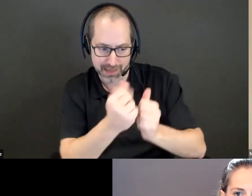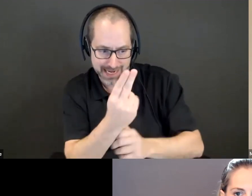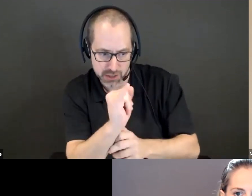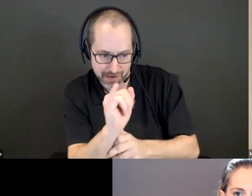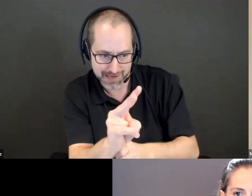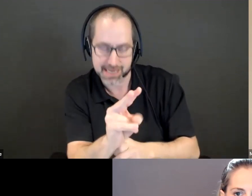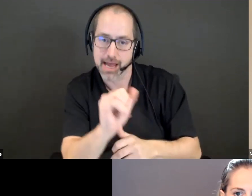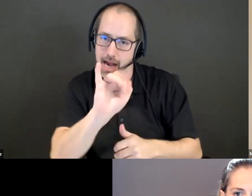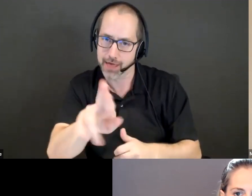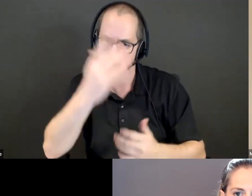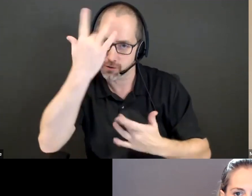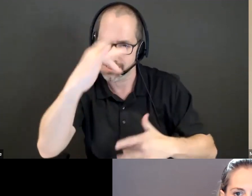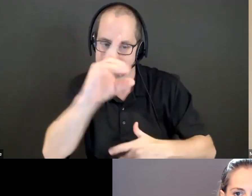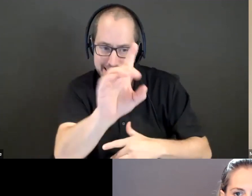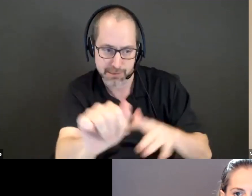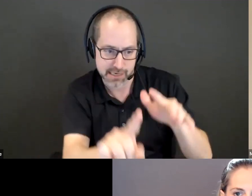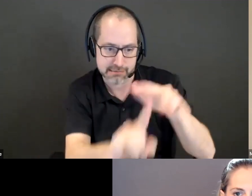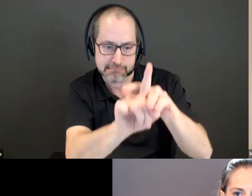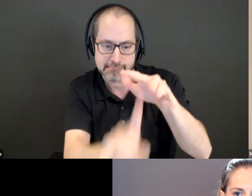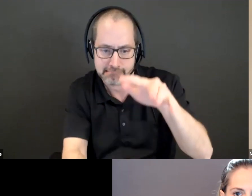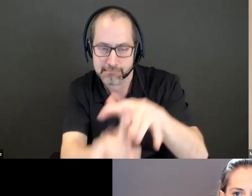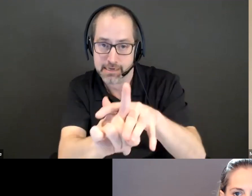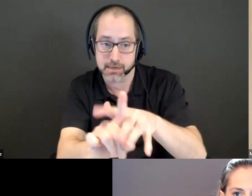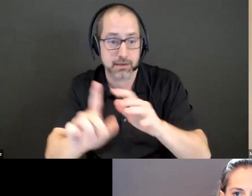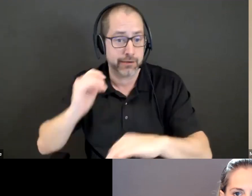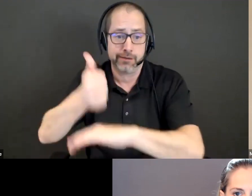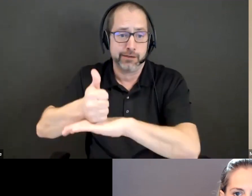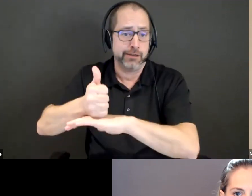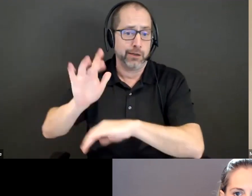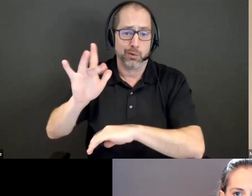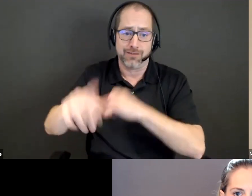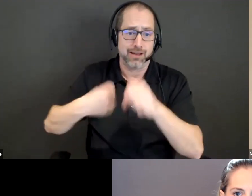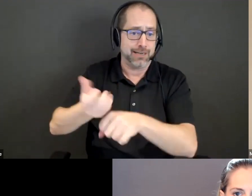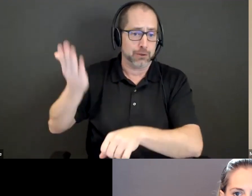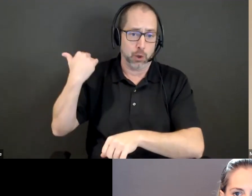We've been around for nearly 25 years which is incredibly exciting for us and